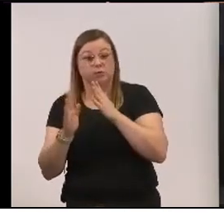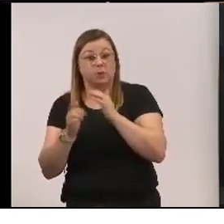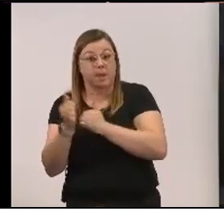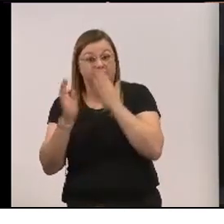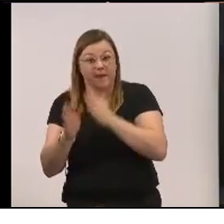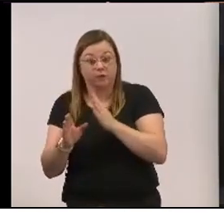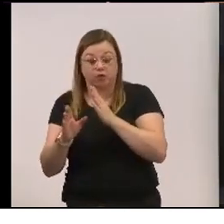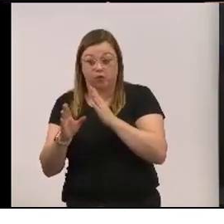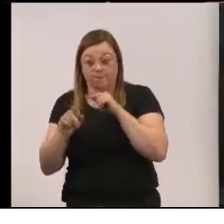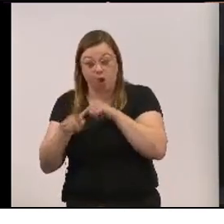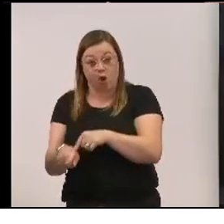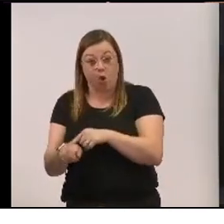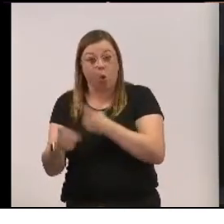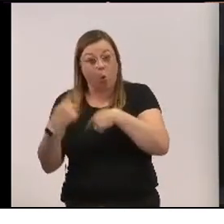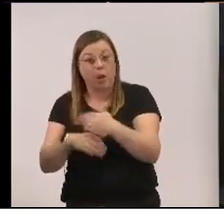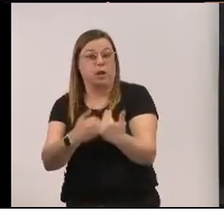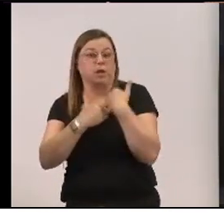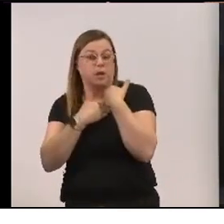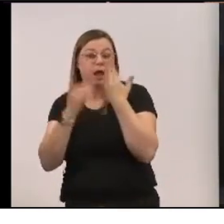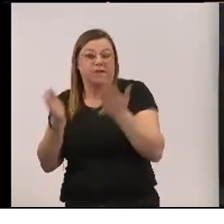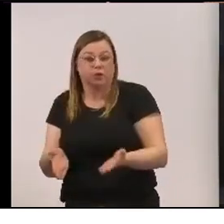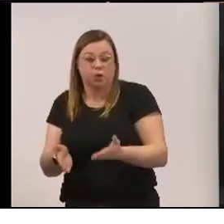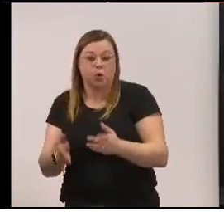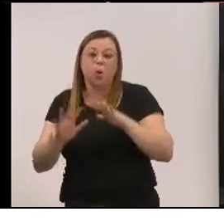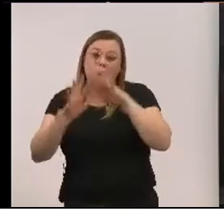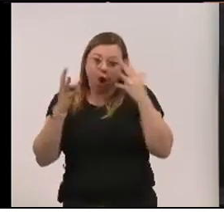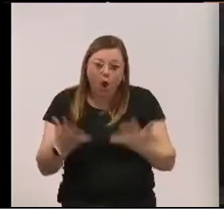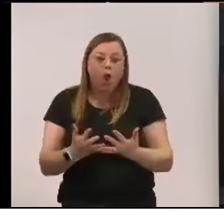or we have we're obligated to meet. We are a global company, we're available in these